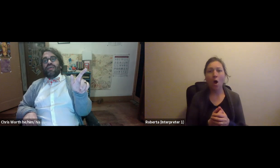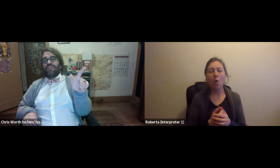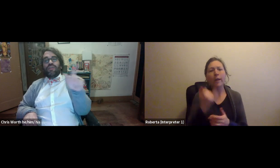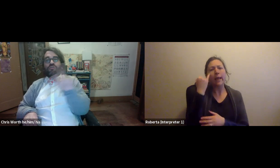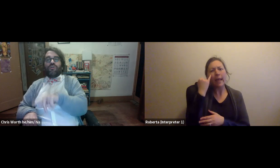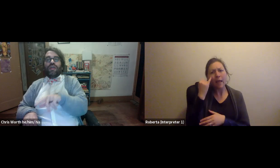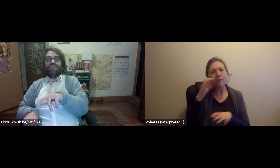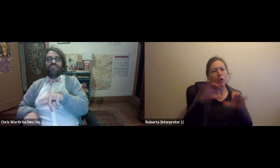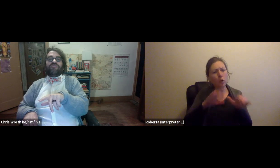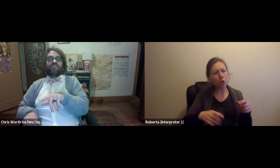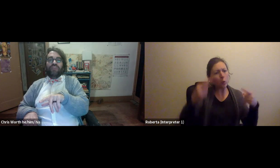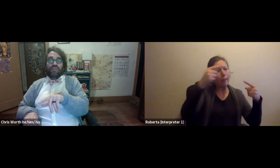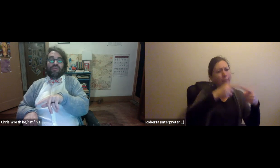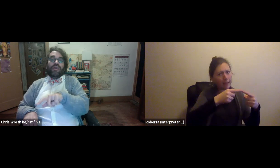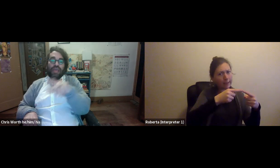then you're going to get this disease. 00:18:48.000 --> 00:18:55.000